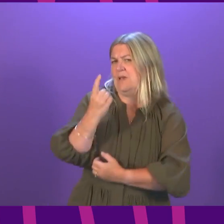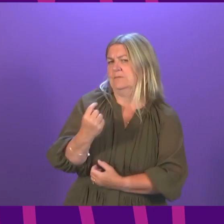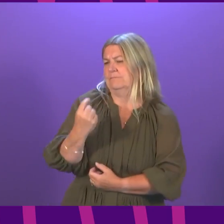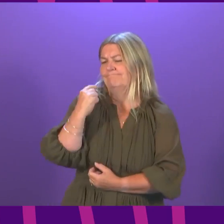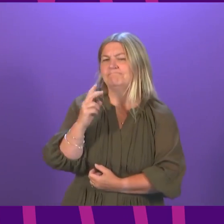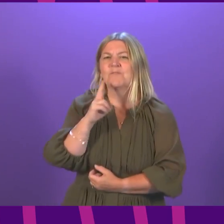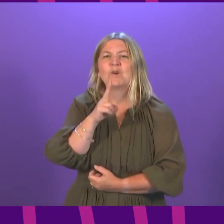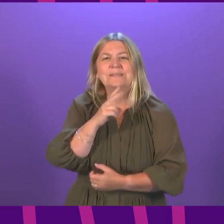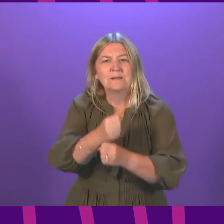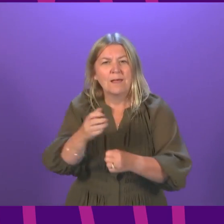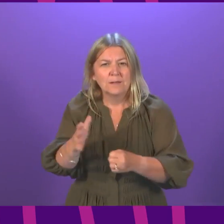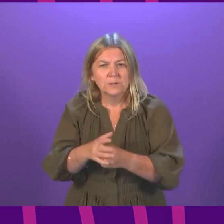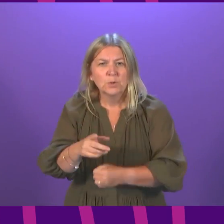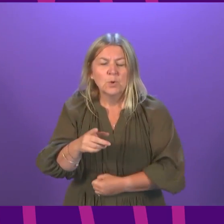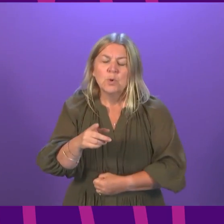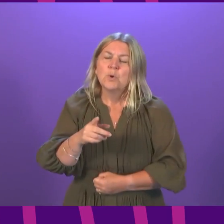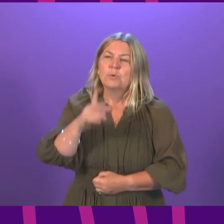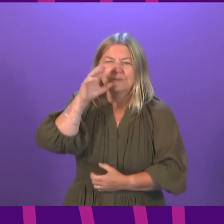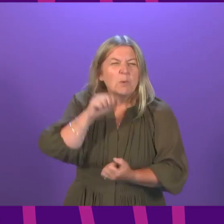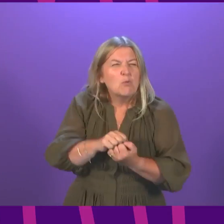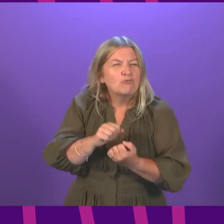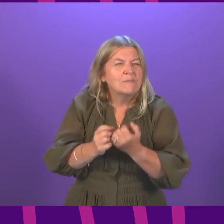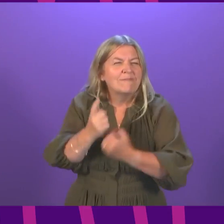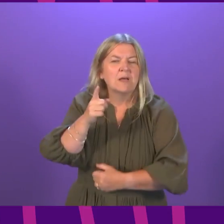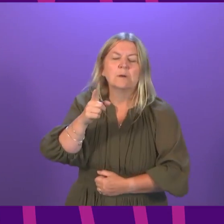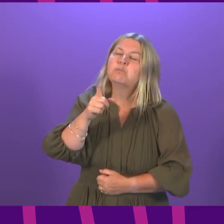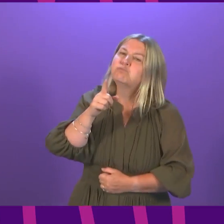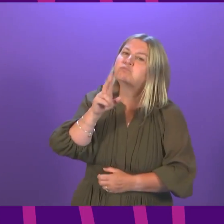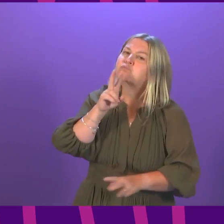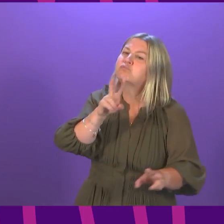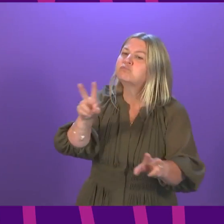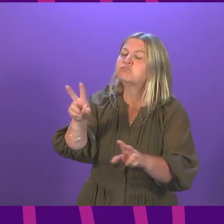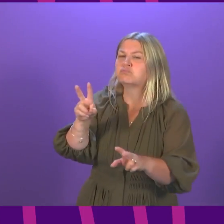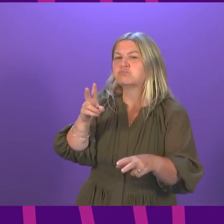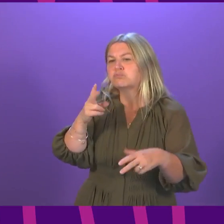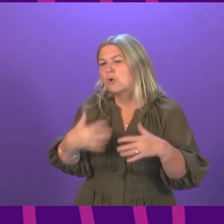and frustration that was on display from those who have tragically lost loved ones. I would